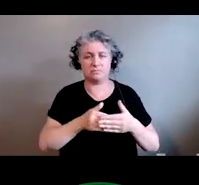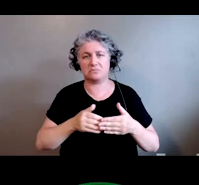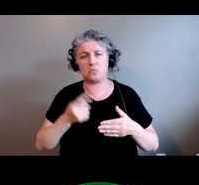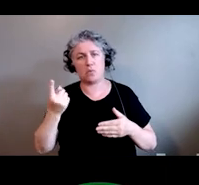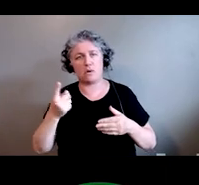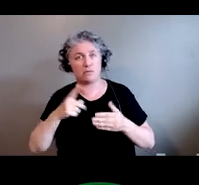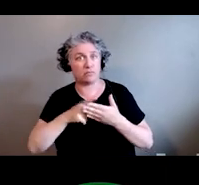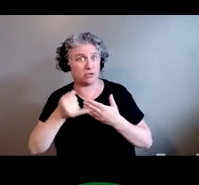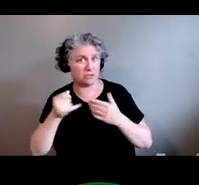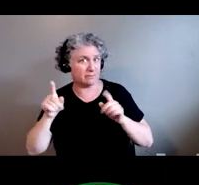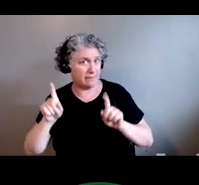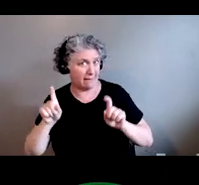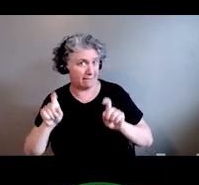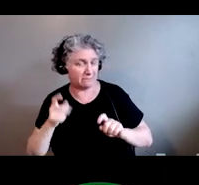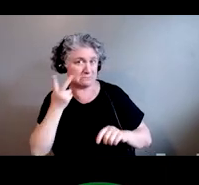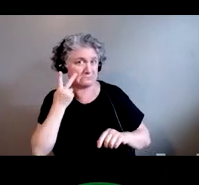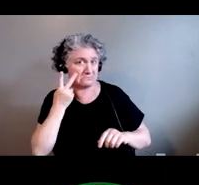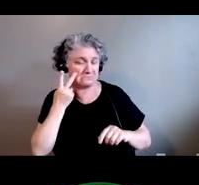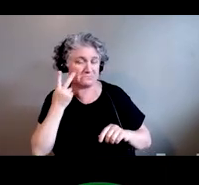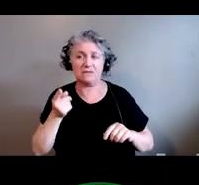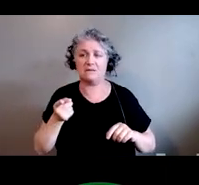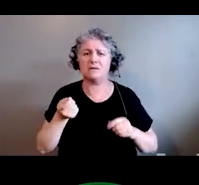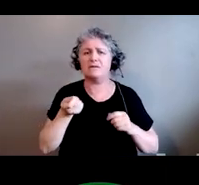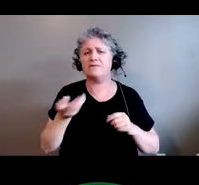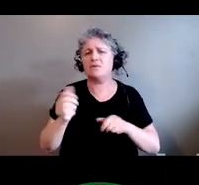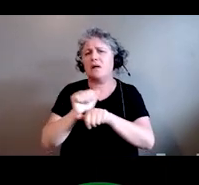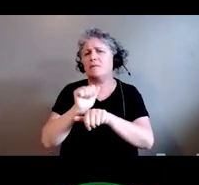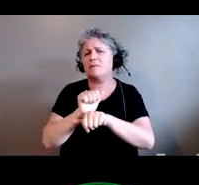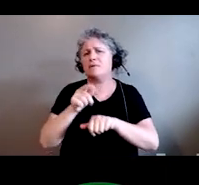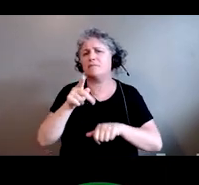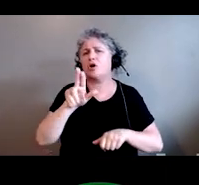Where we're going into a couple of different Alberta parks that we don't presently operate